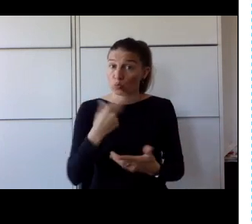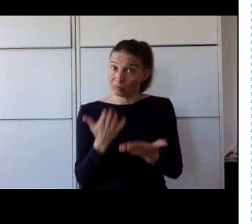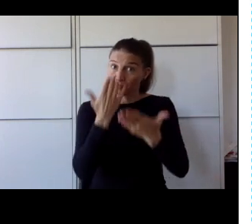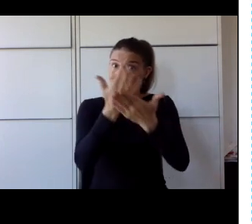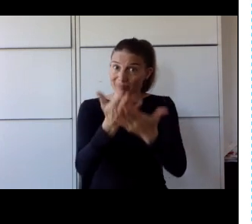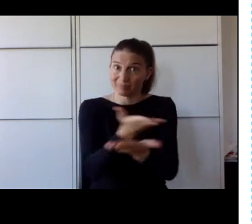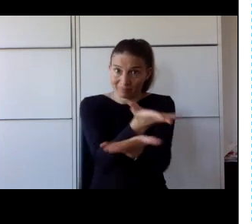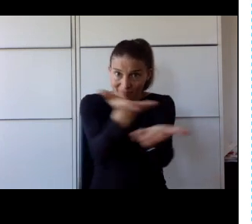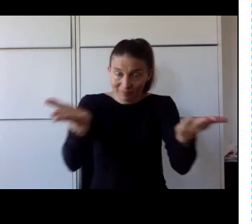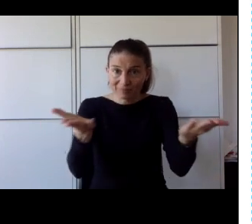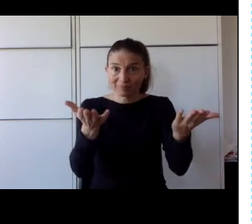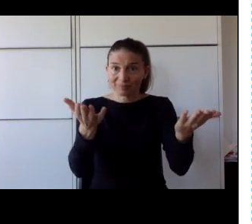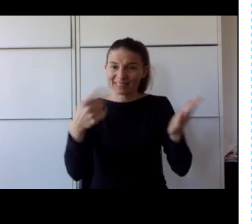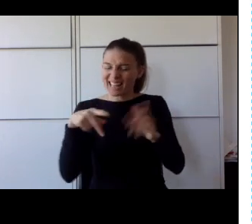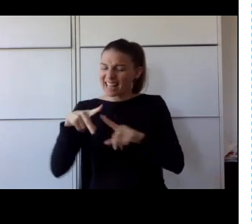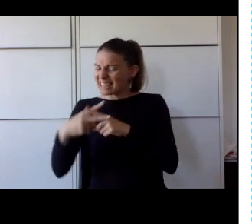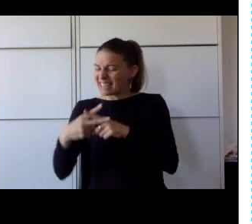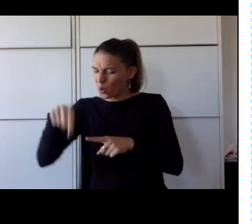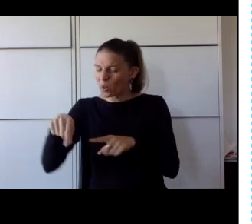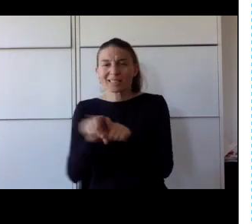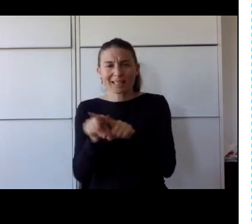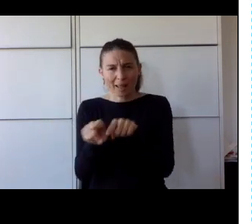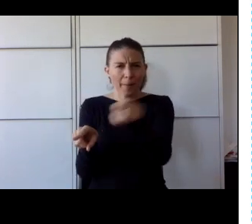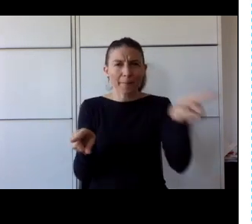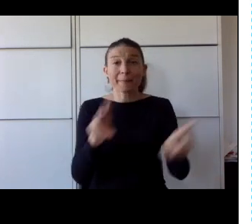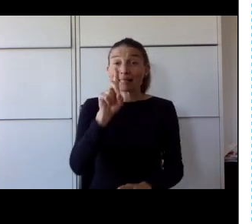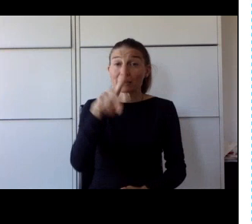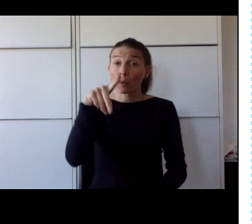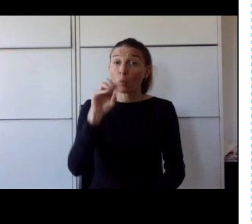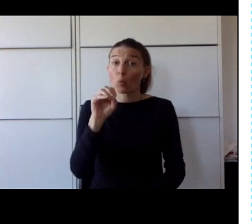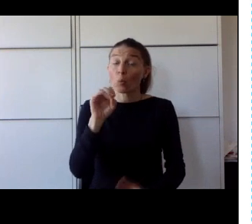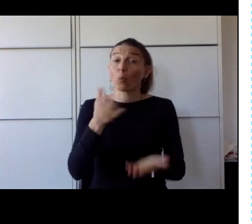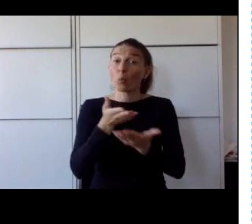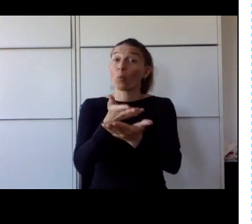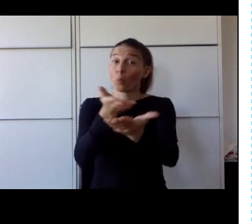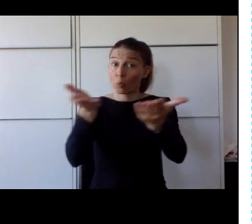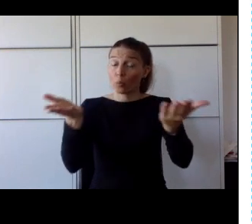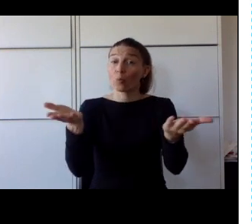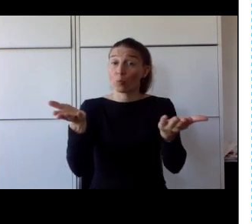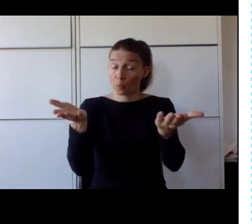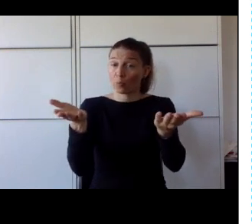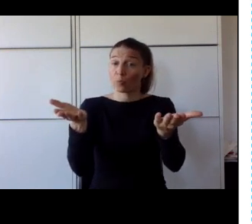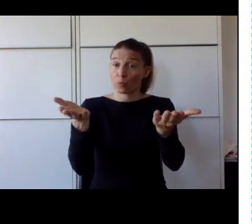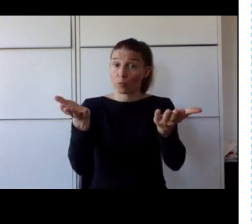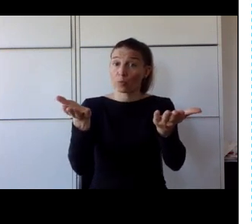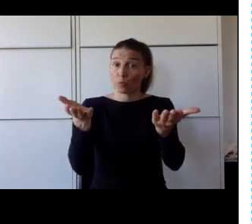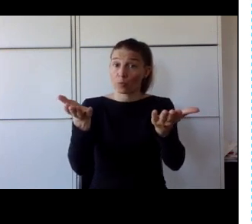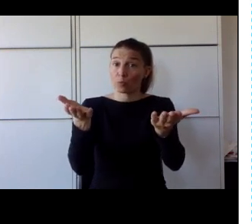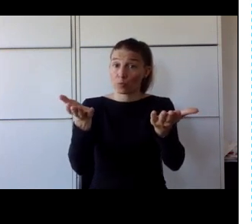to ensure that DPOs which need these special tariffs can apply to them